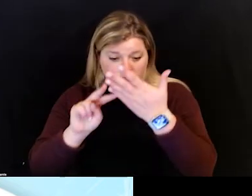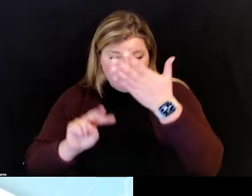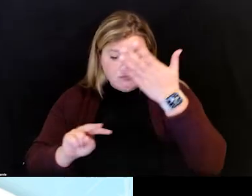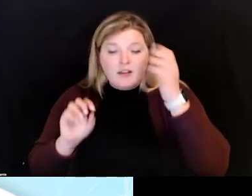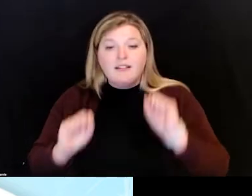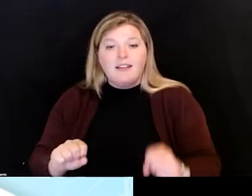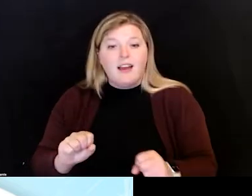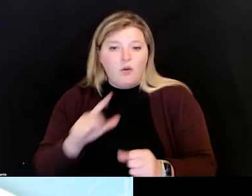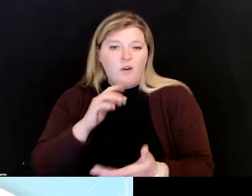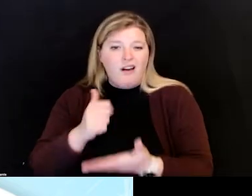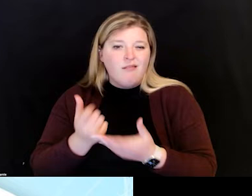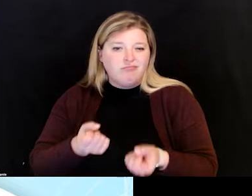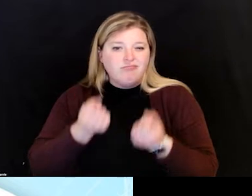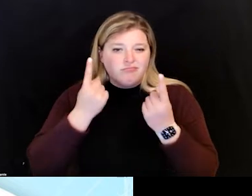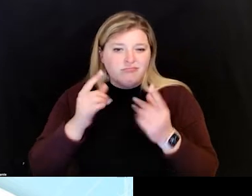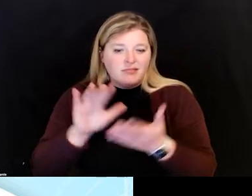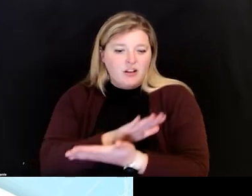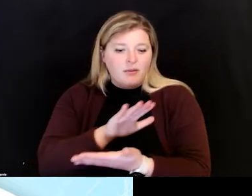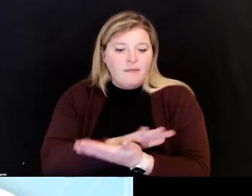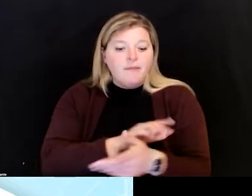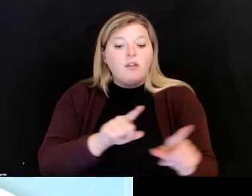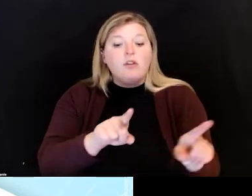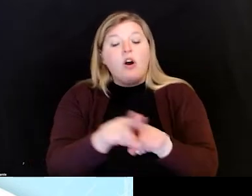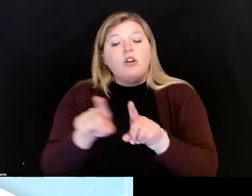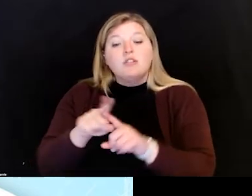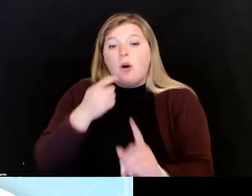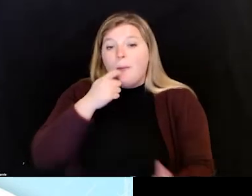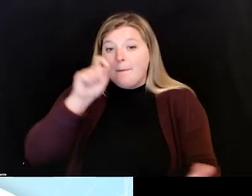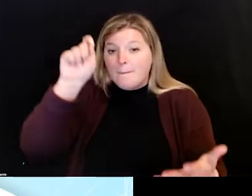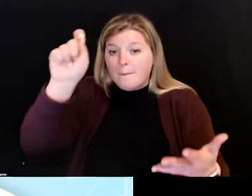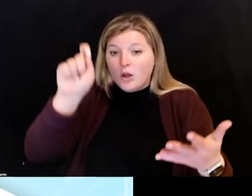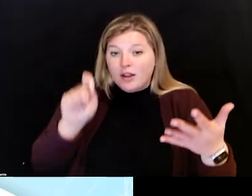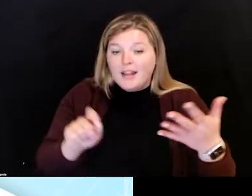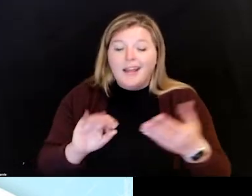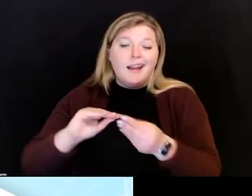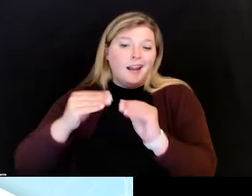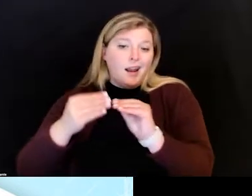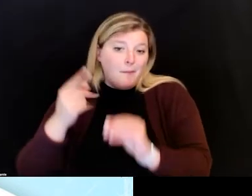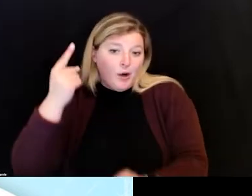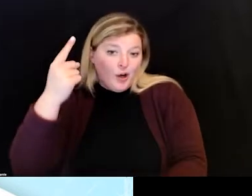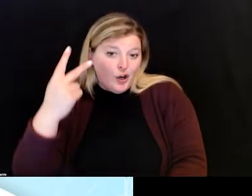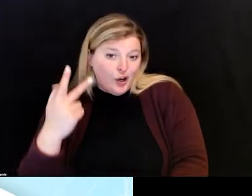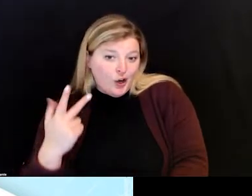Document structure also includes bulleted and numbered lists, and it's important to use document styles.